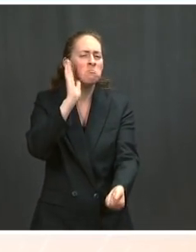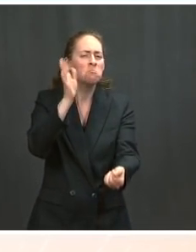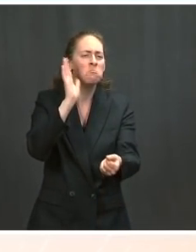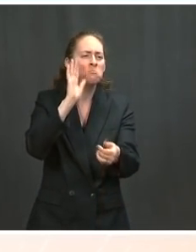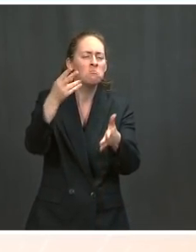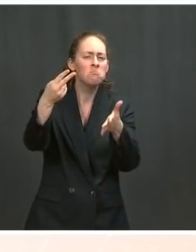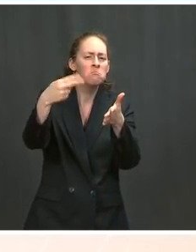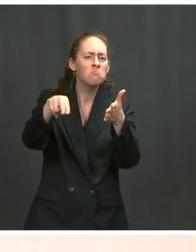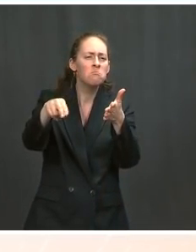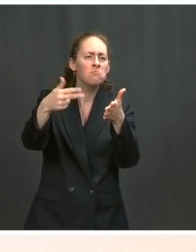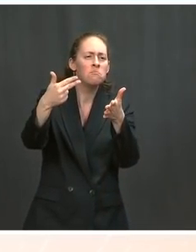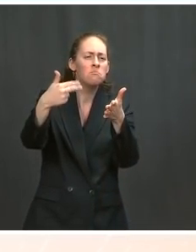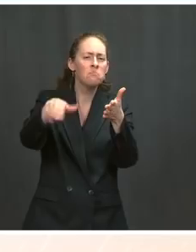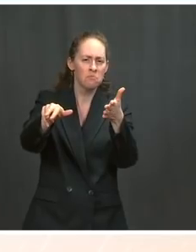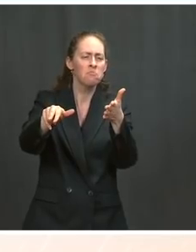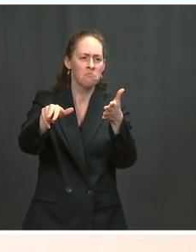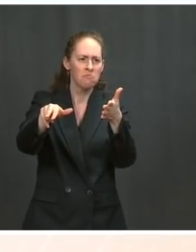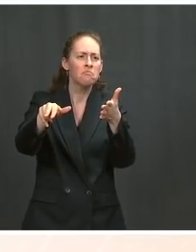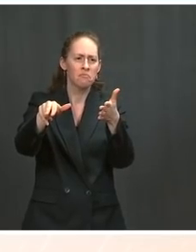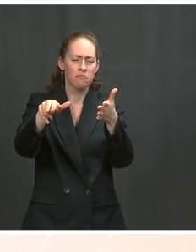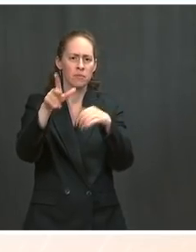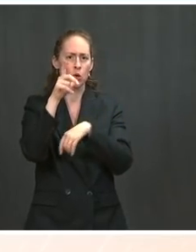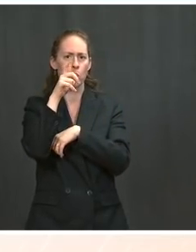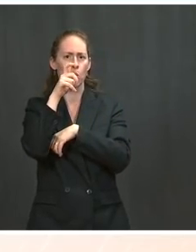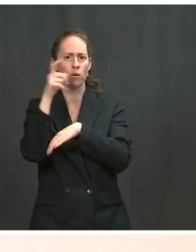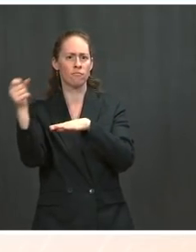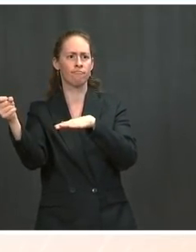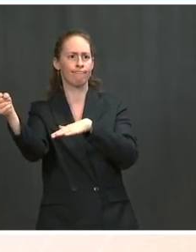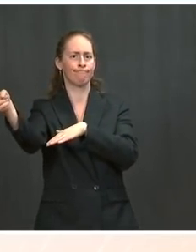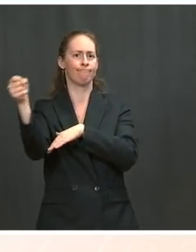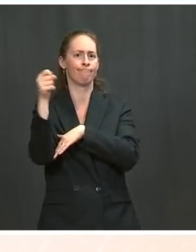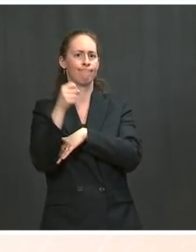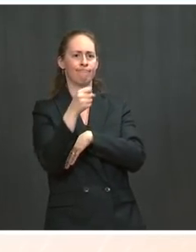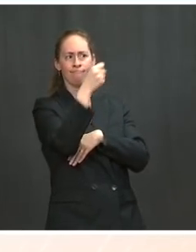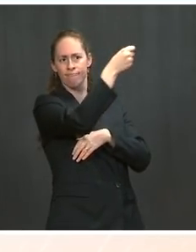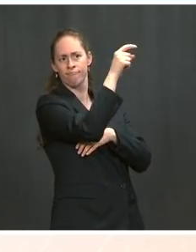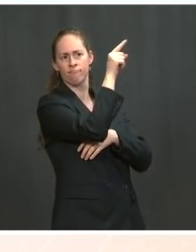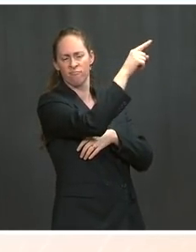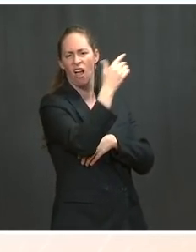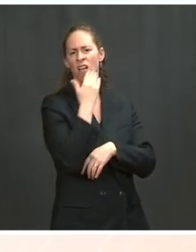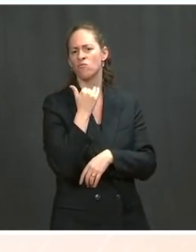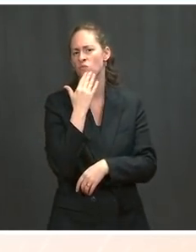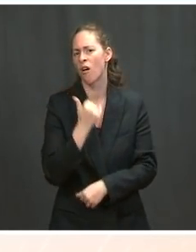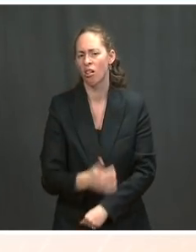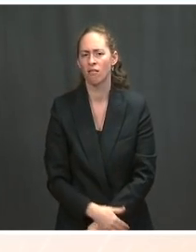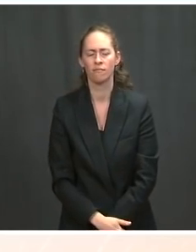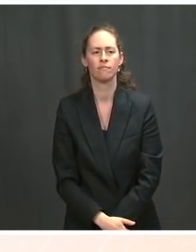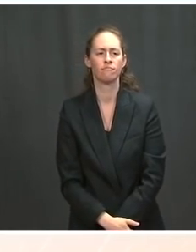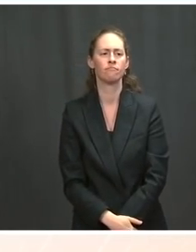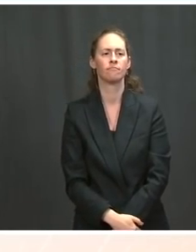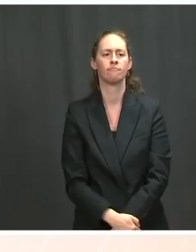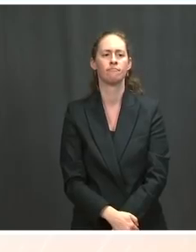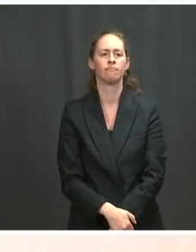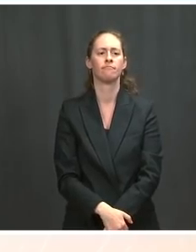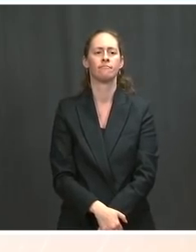But I will say, having lived and served at the State Department for a couple of years, we have a very talented, trusted career diplomat